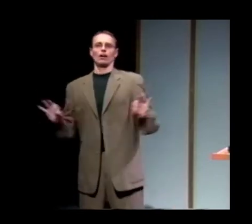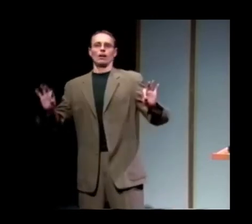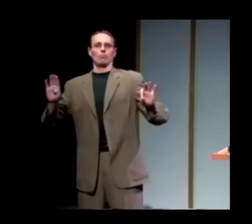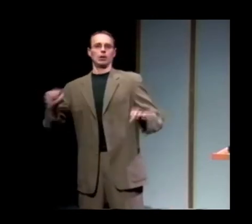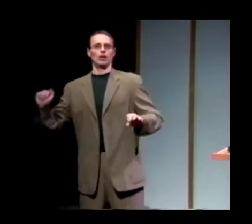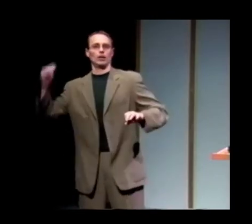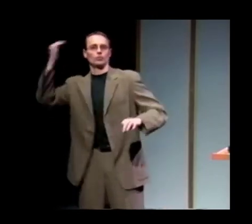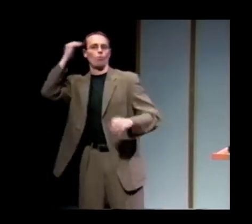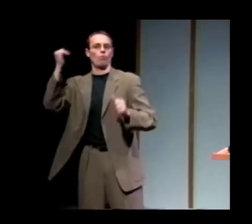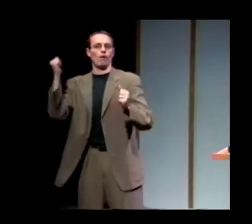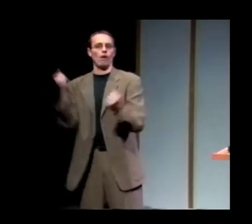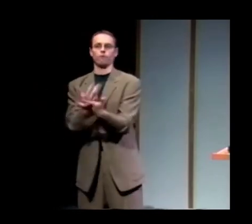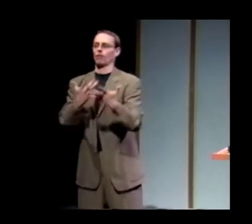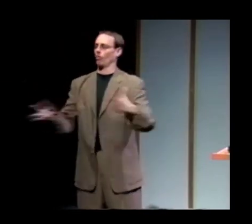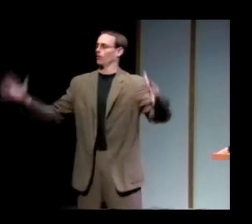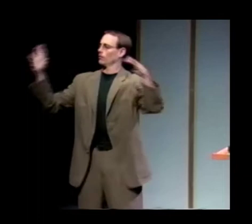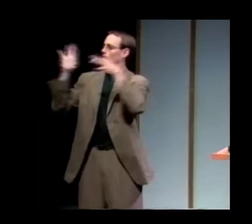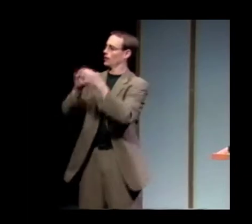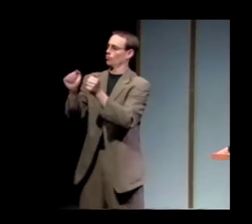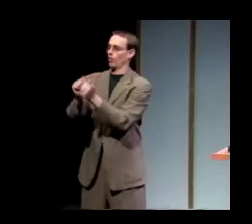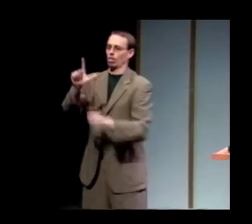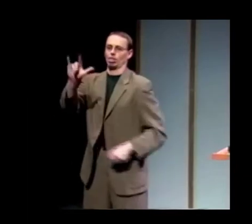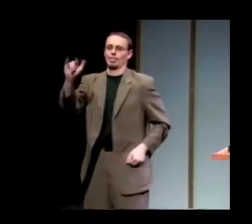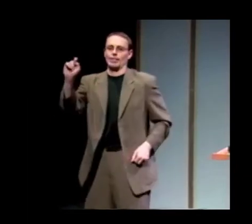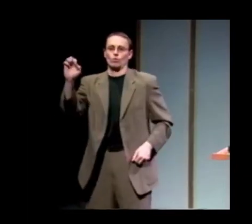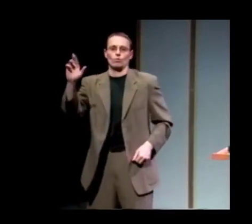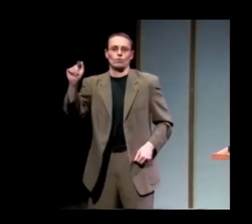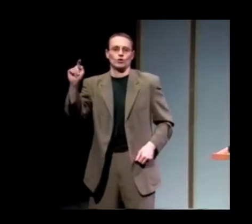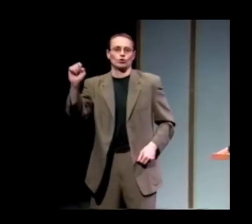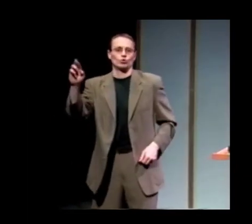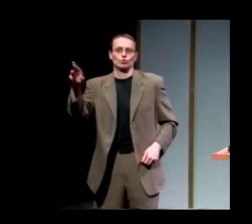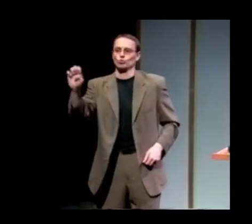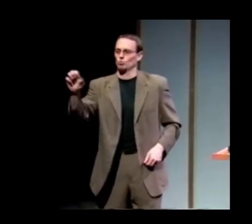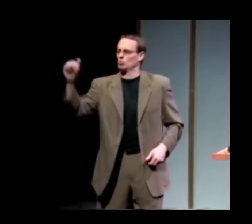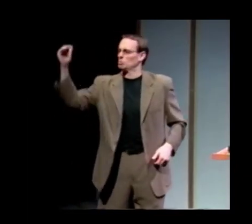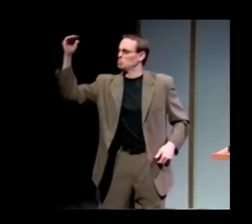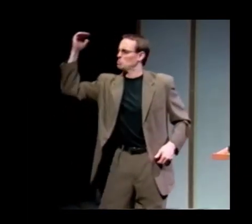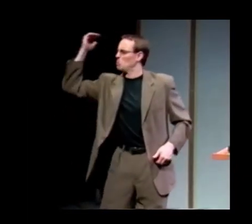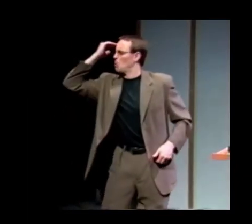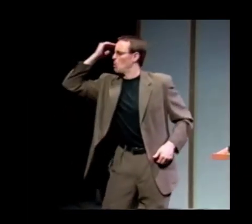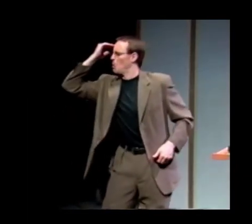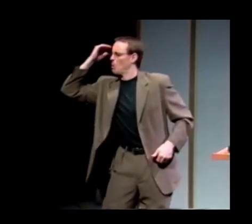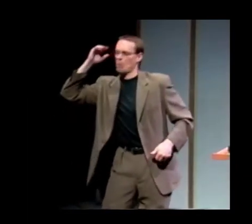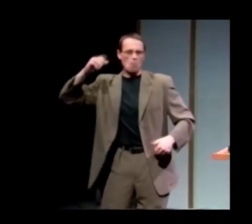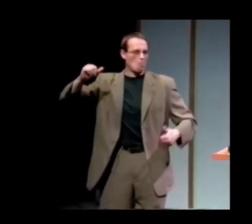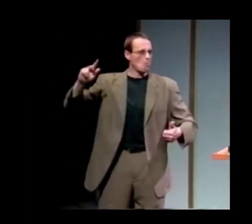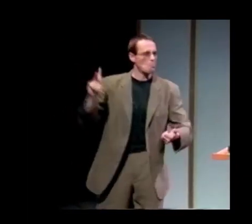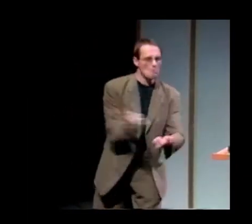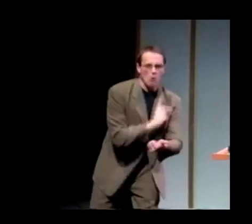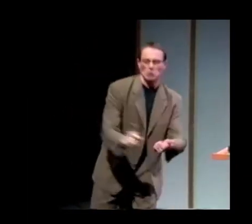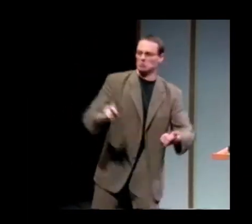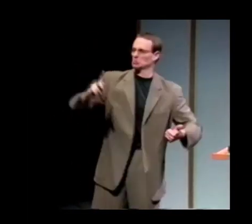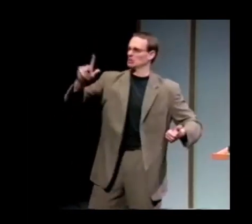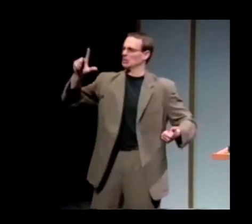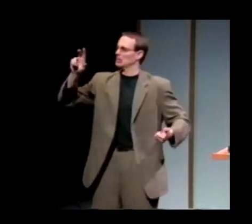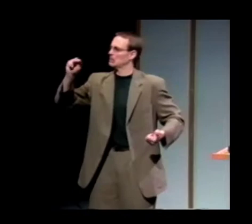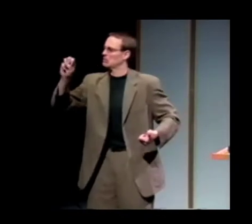I FELT LIKE I HAD A BACHELOR'S, I HAD A B.A., I KNEW EVERYTHING. I KNEW EVERYTHING ABOUT LITERATURE. I WAS A VERY LITERATE PERSON.